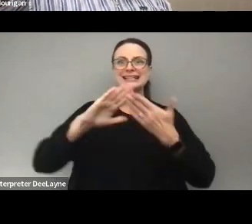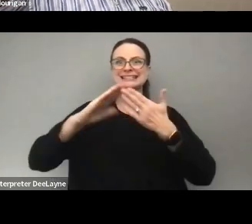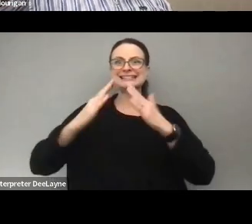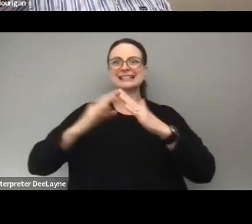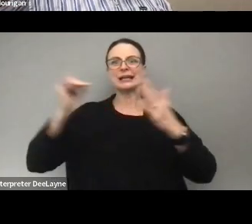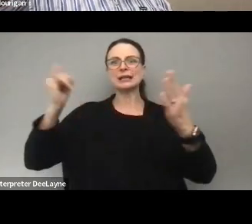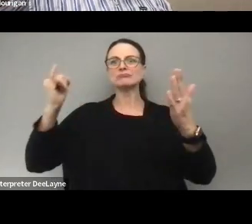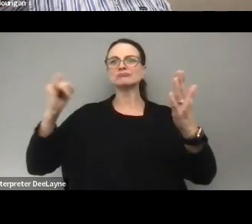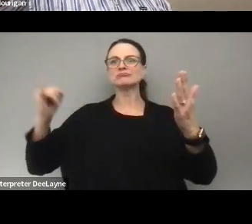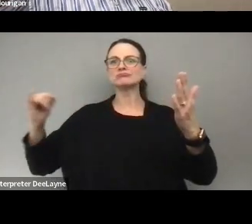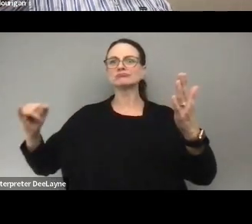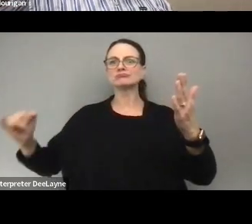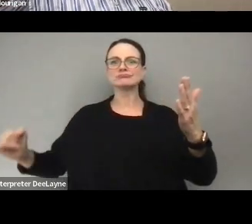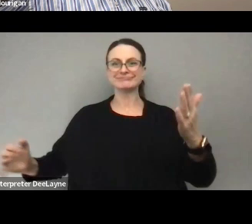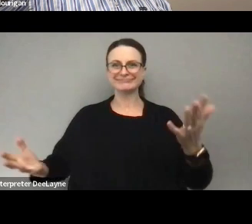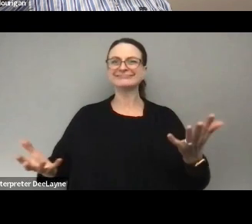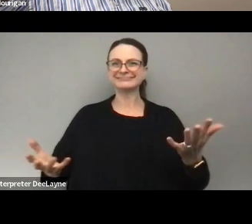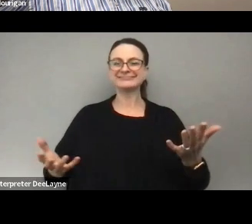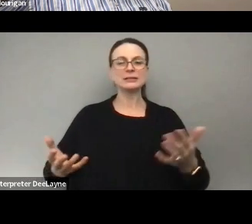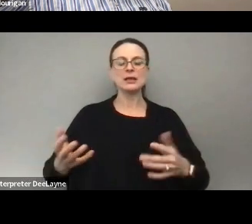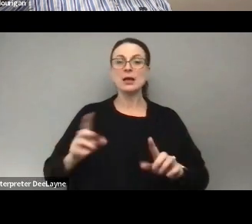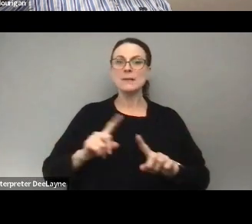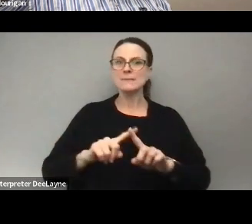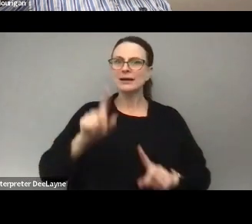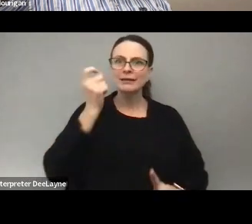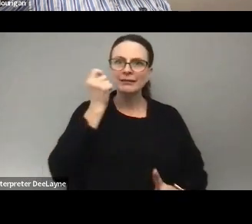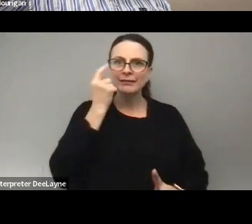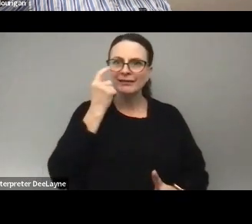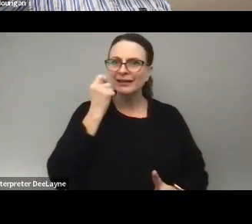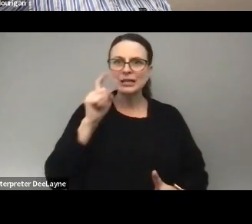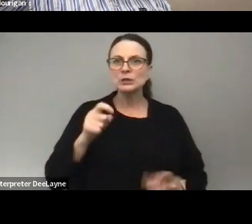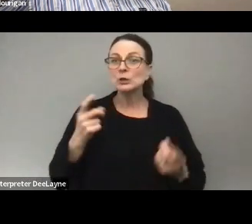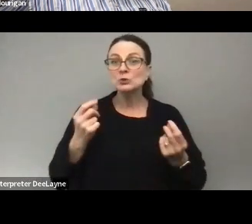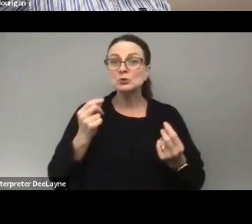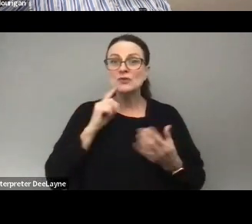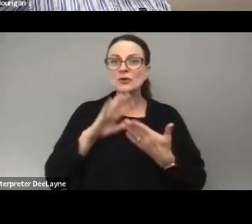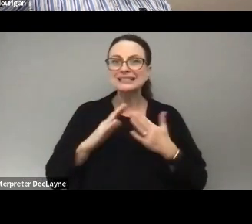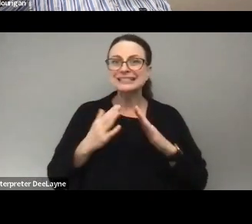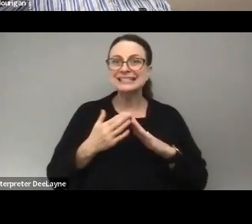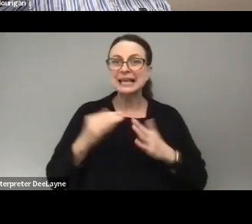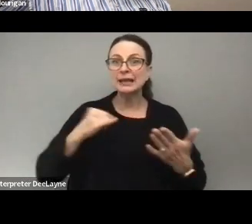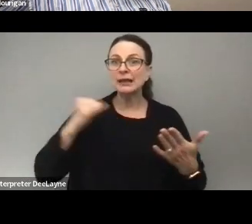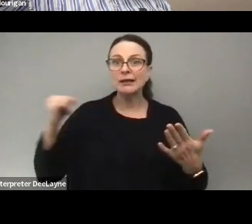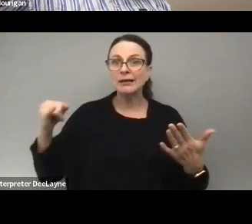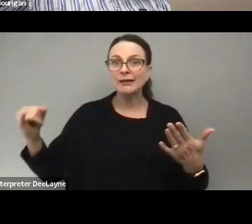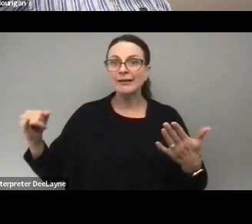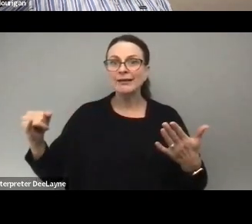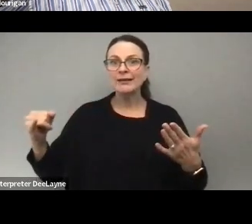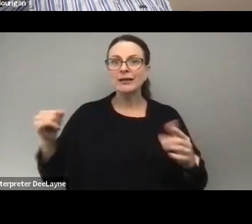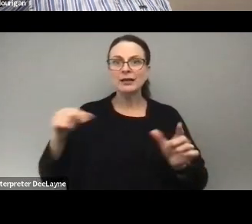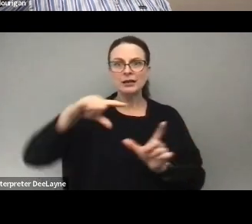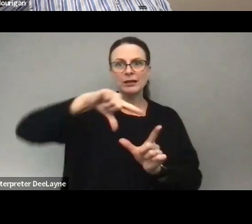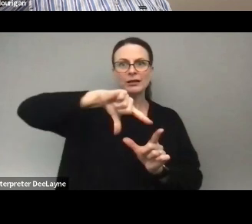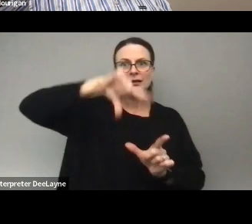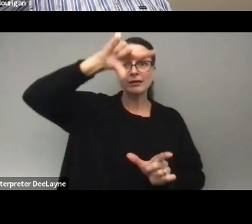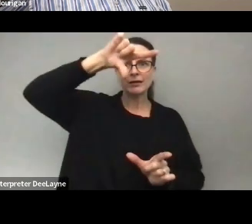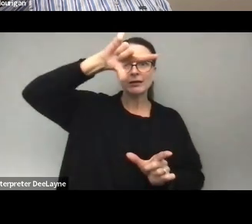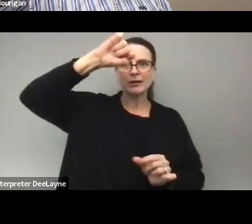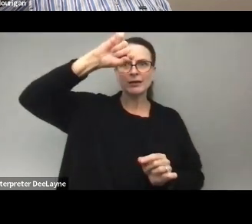But notice that all you need to do to draw a cityscape is know how to draw a rectangle and a triangle.